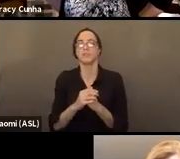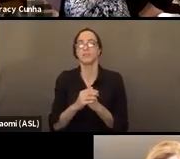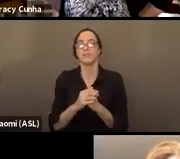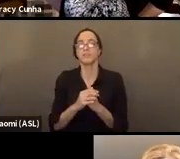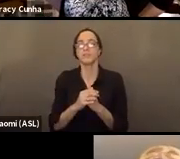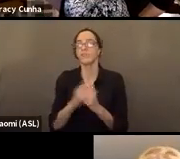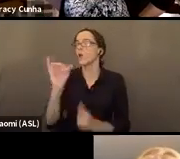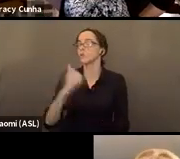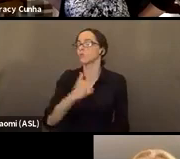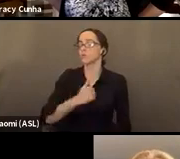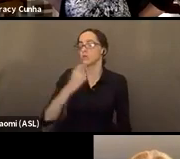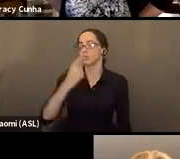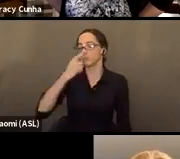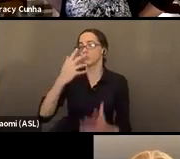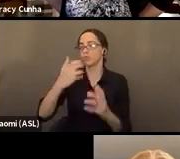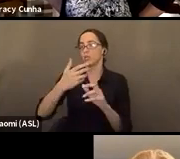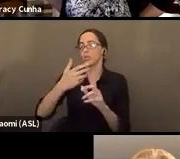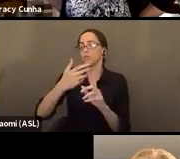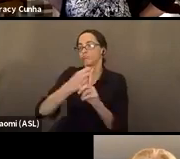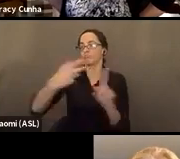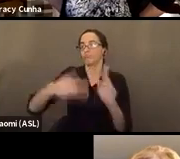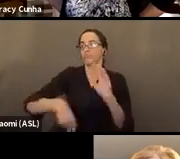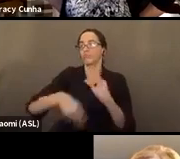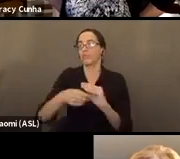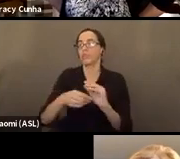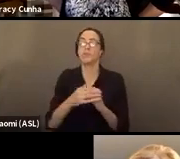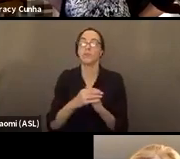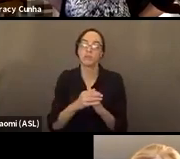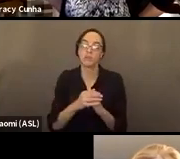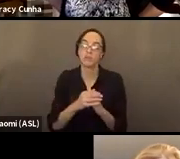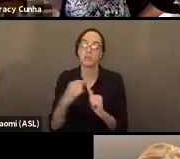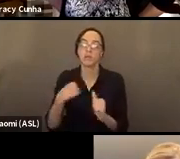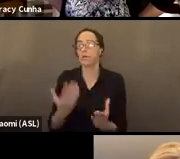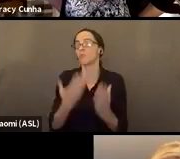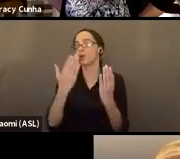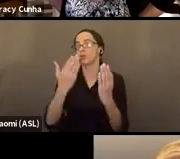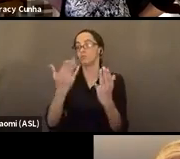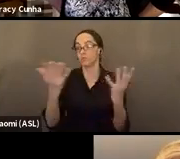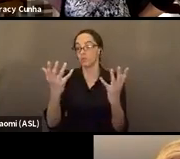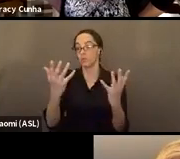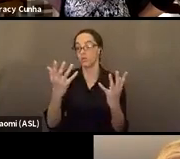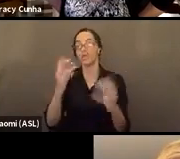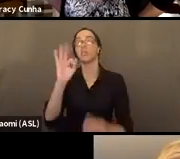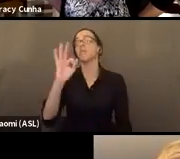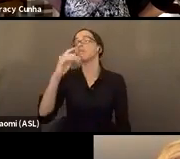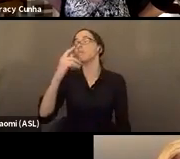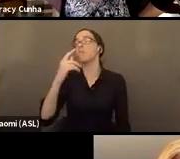if i recommend a lot of times even if you don't think you're going to use it right away um to have